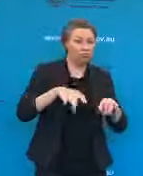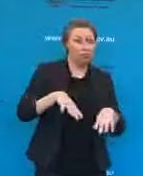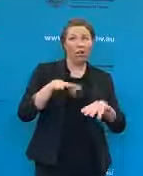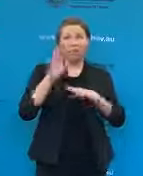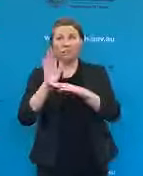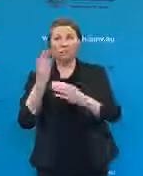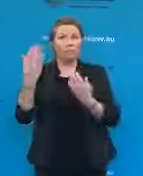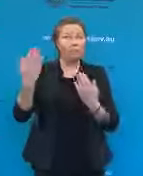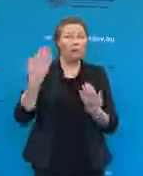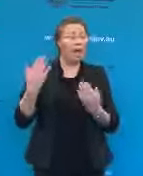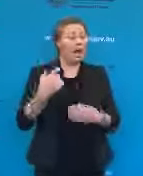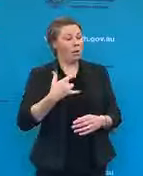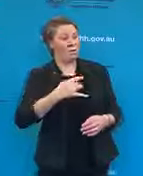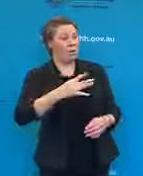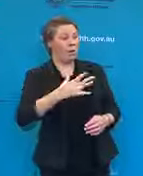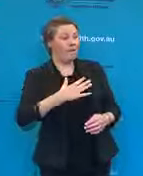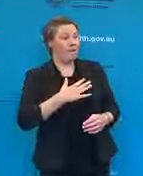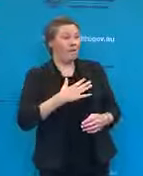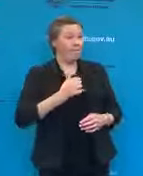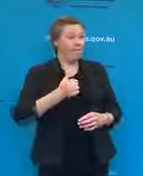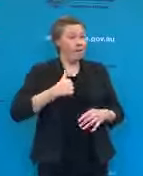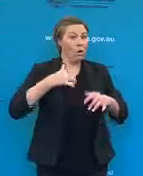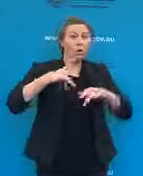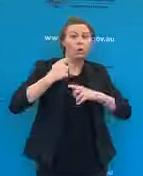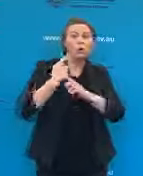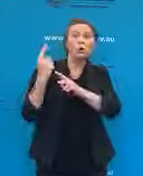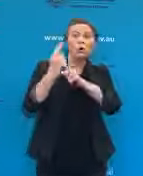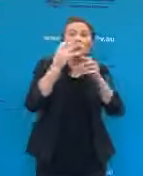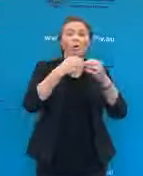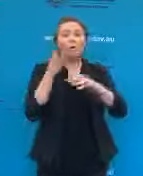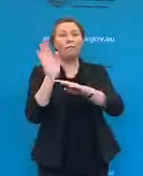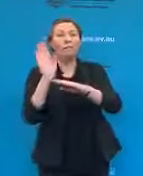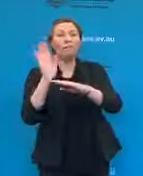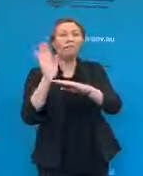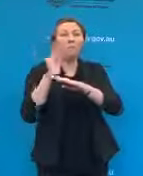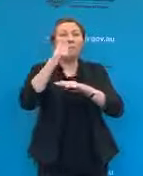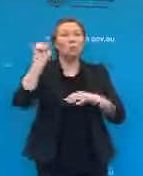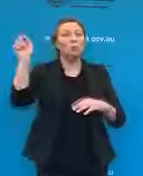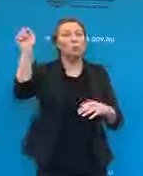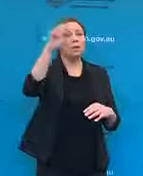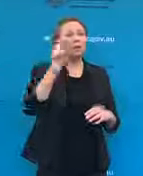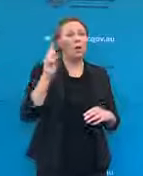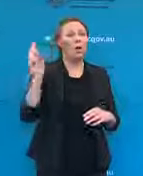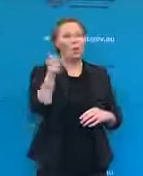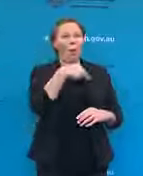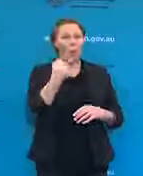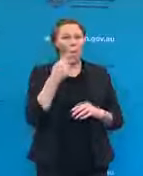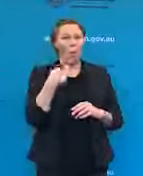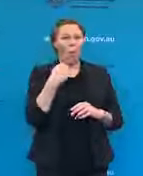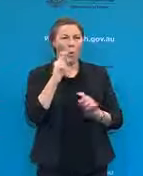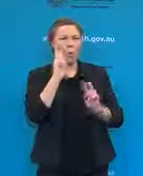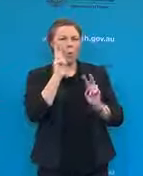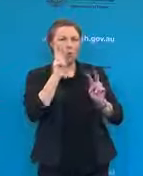I hadn't had direct personal contact in the last week but we all see the epidemiology. This disease continues